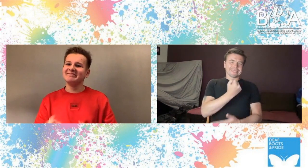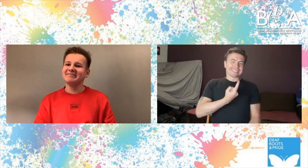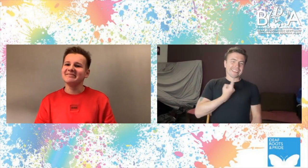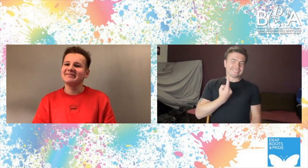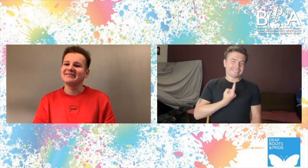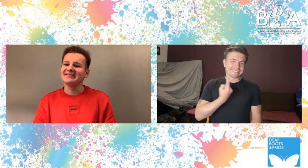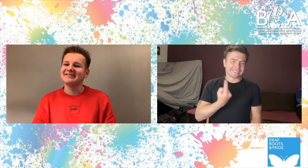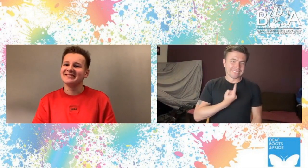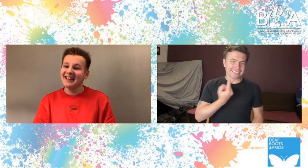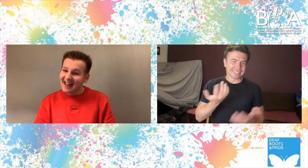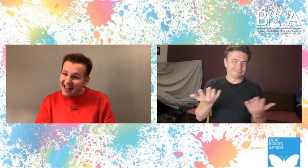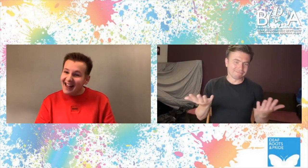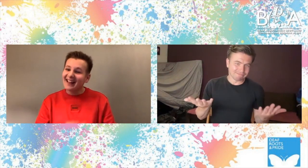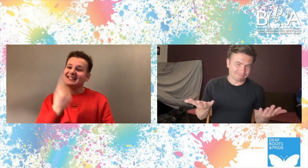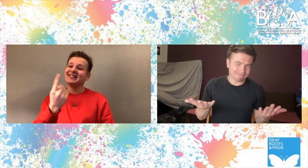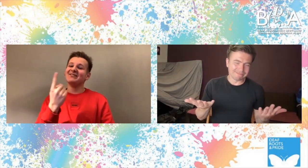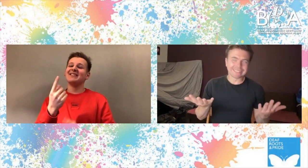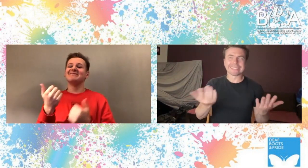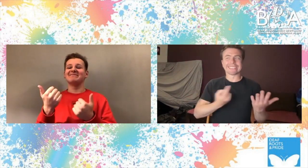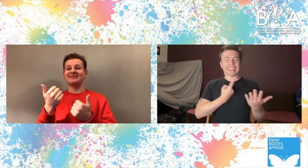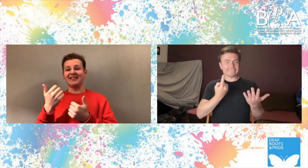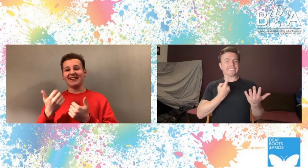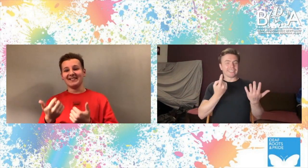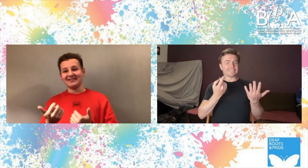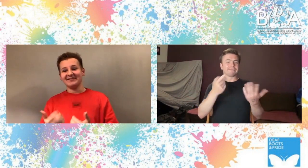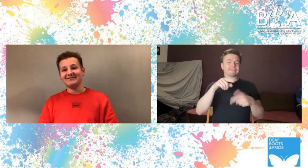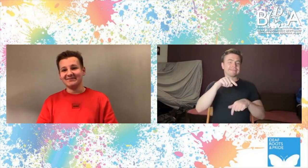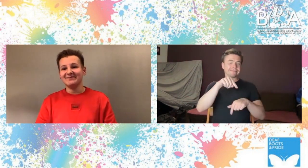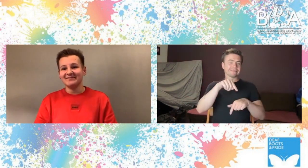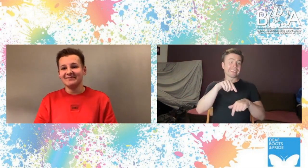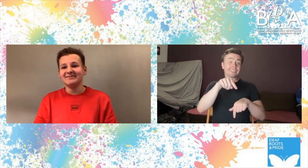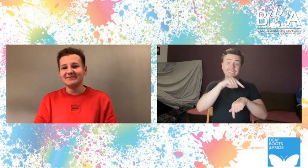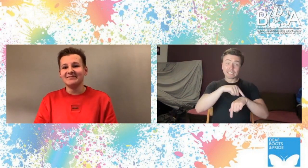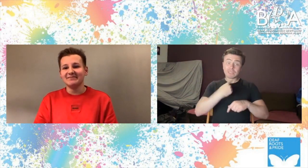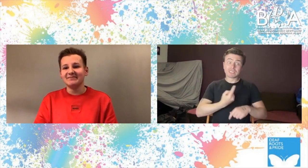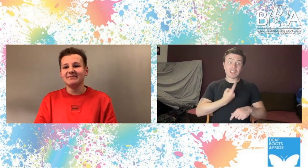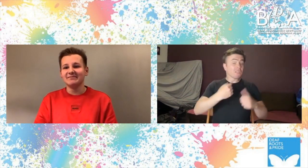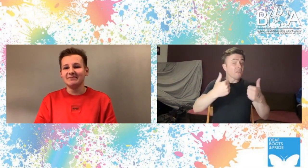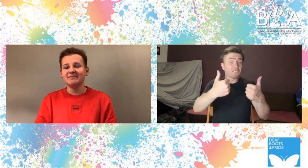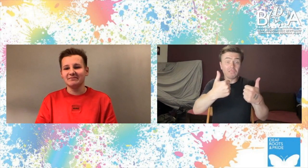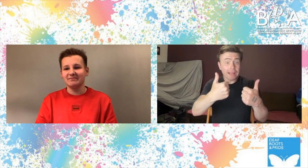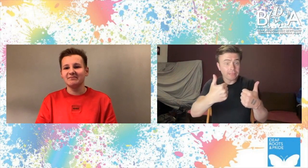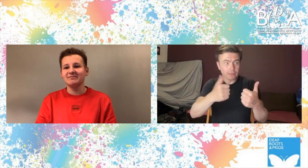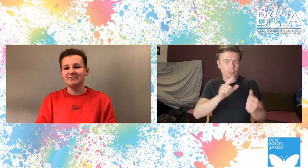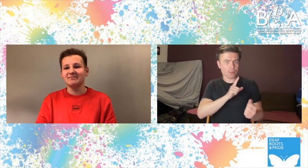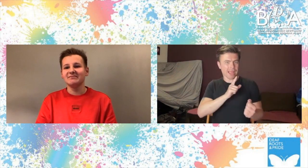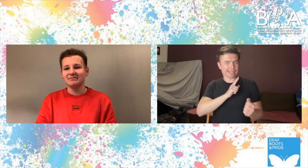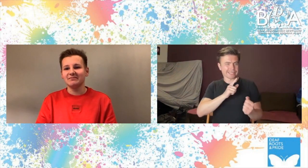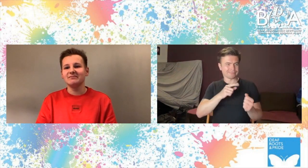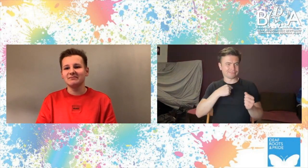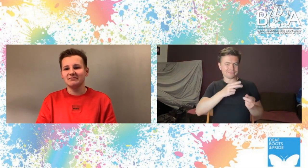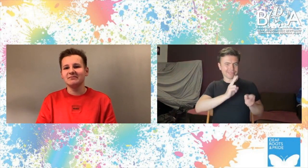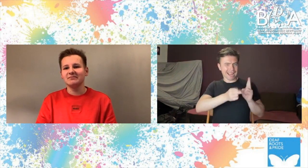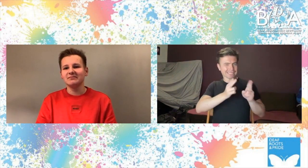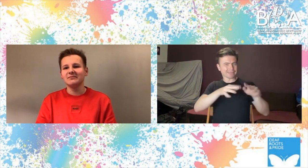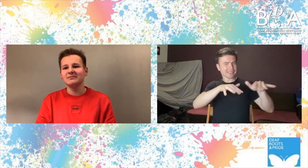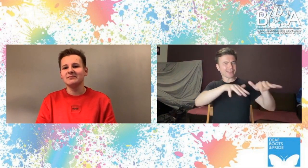No, I was the only Deaf person there. It was okay because I had interpreters